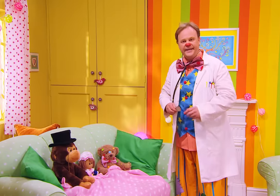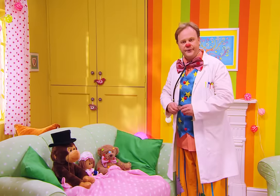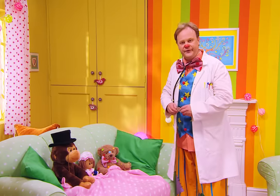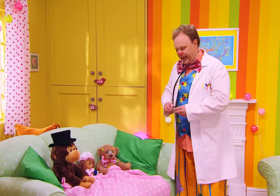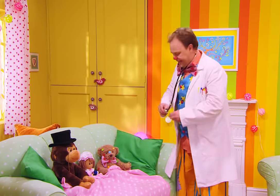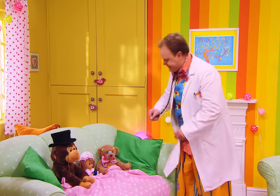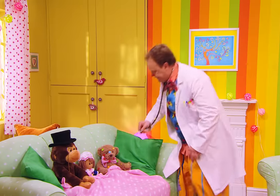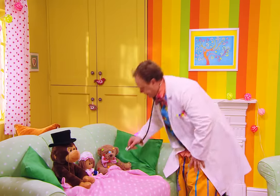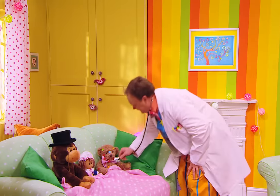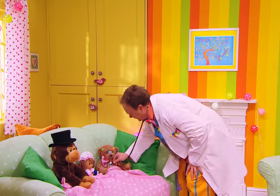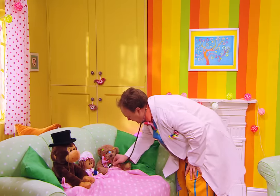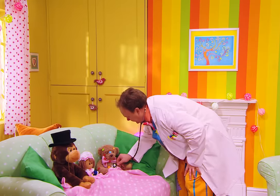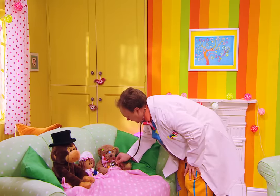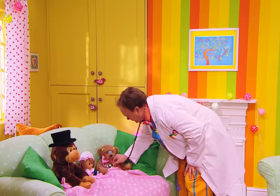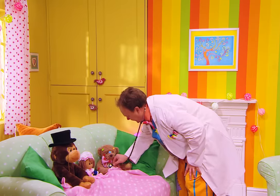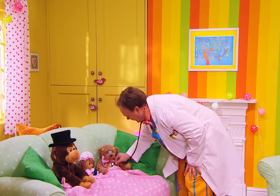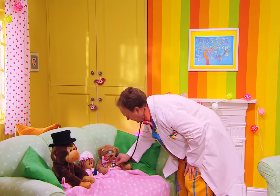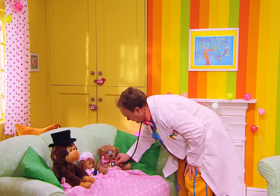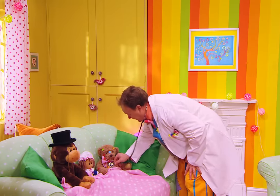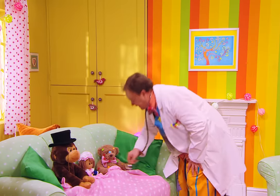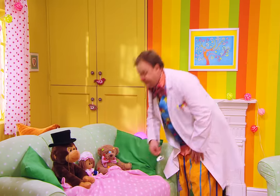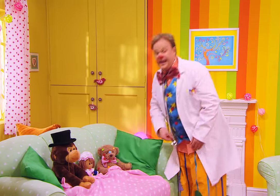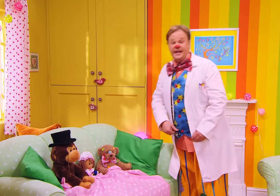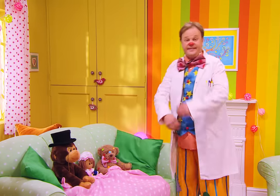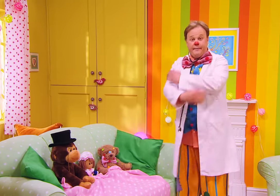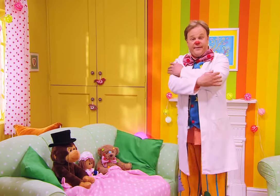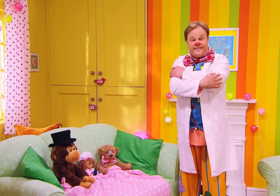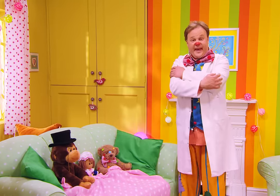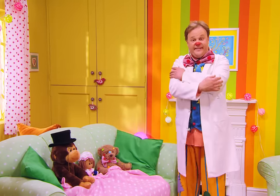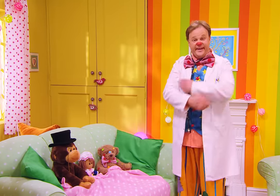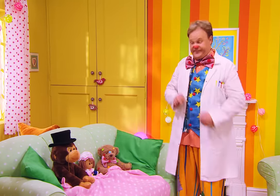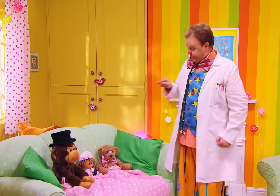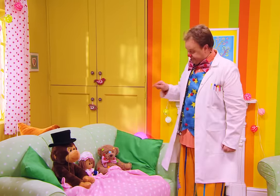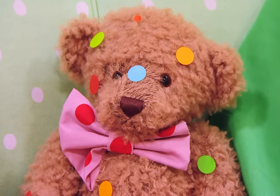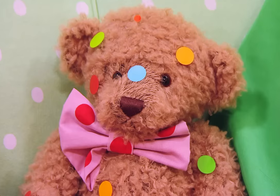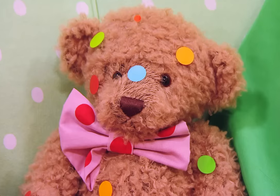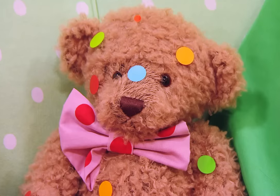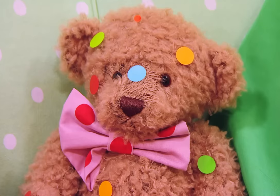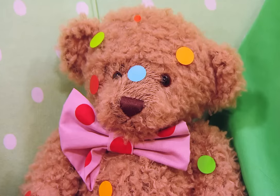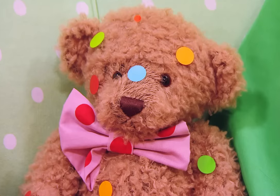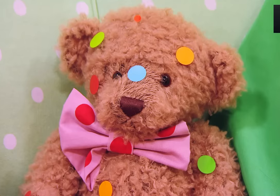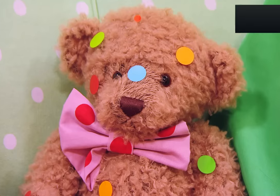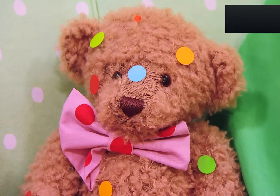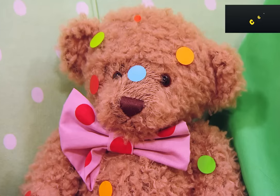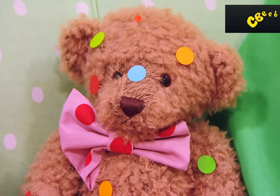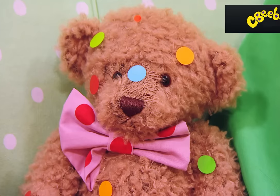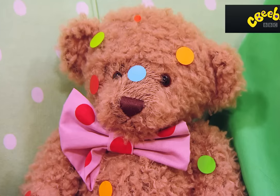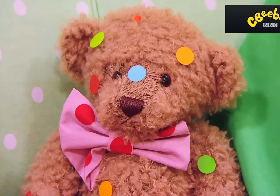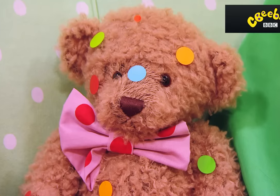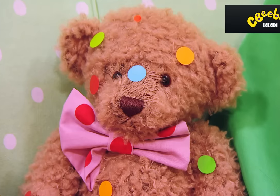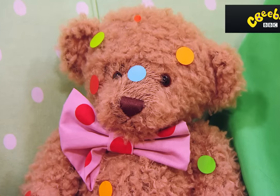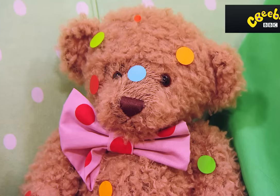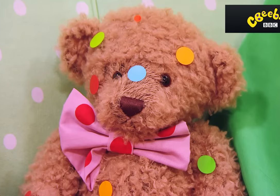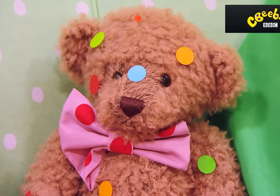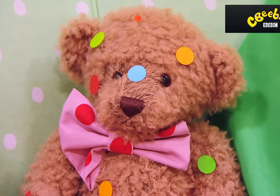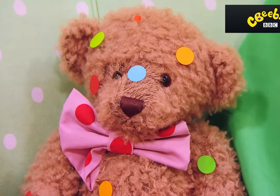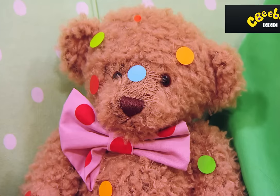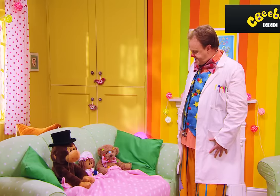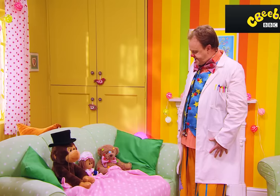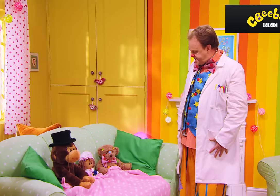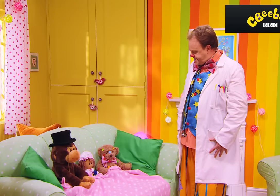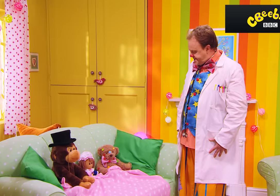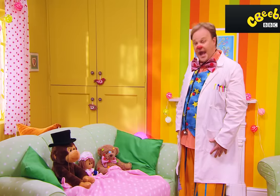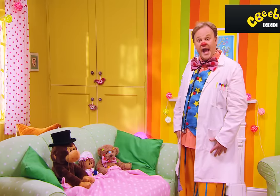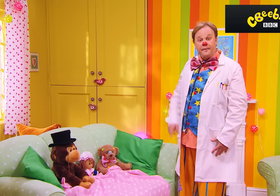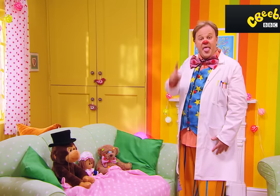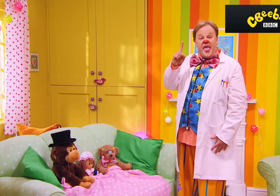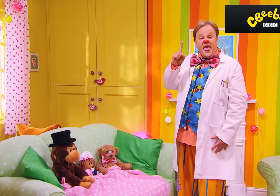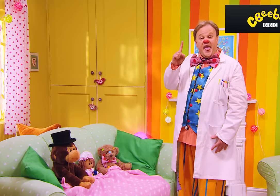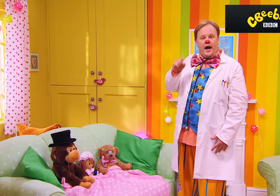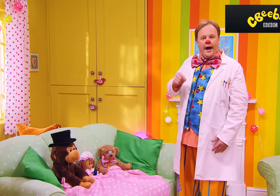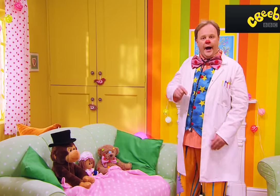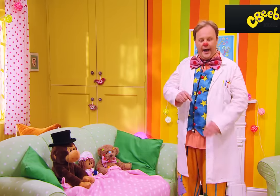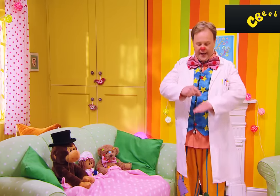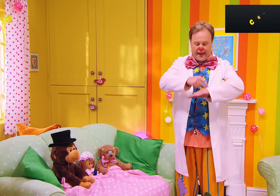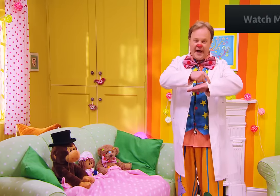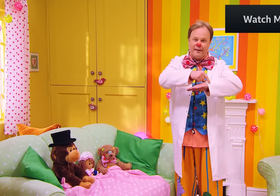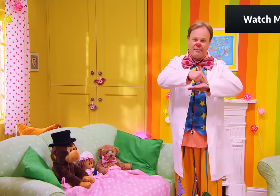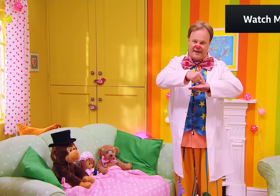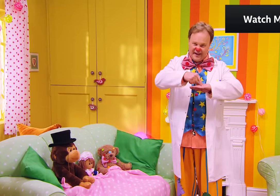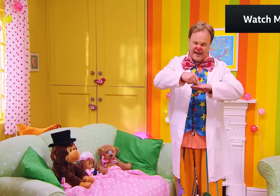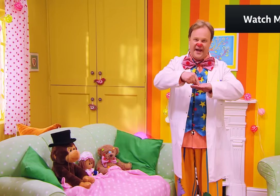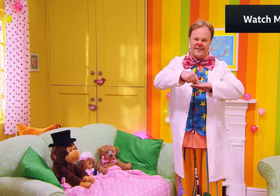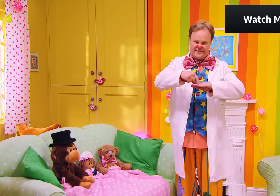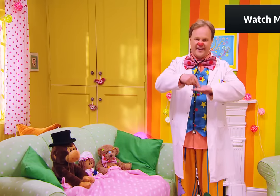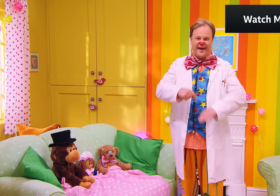you're right oh dear tumble ted is all spotty maybe tumble ted needs a plaster ah a plaster